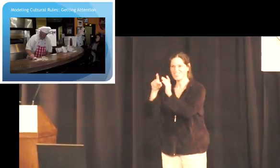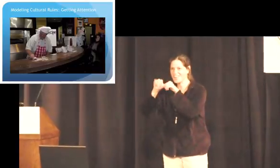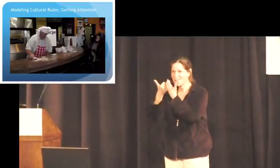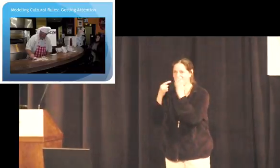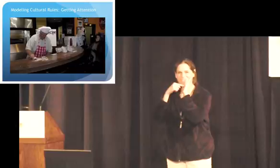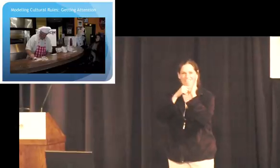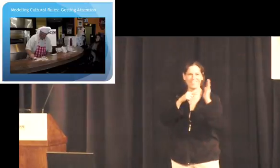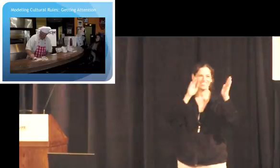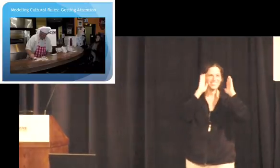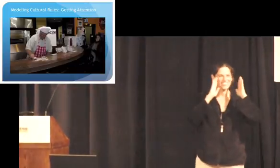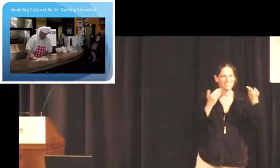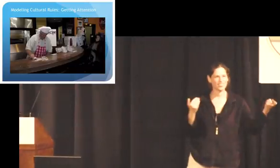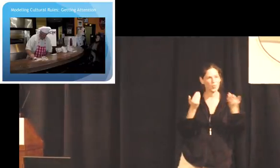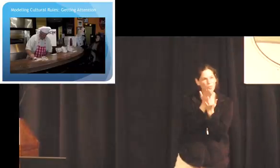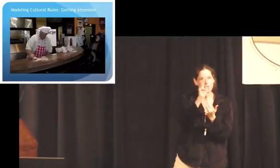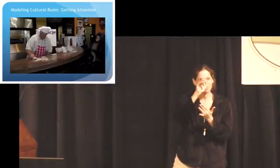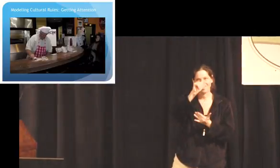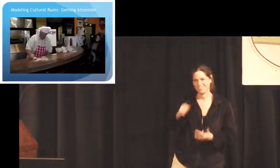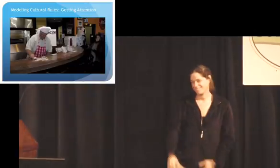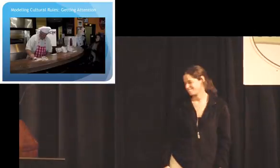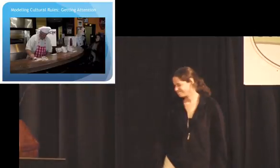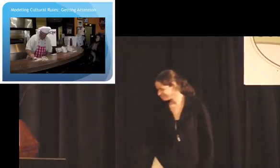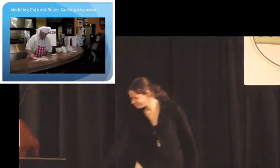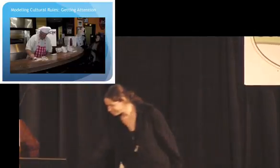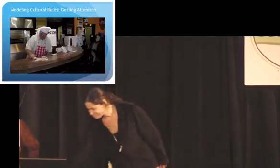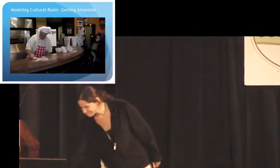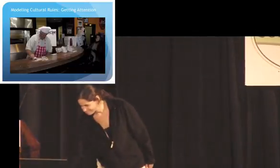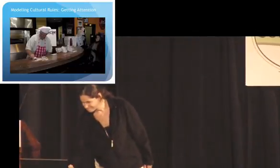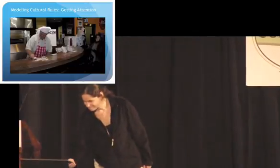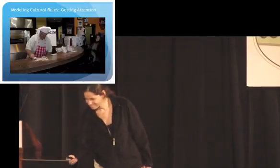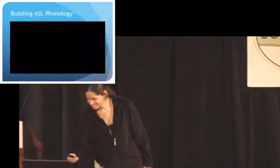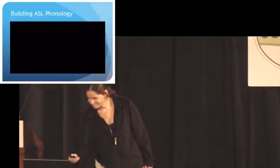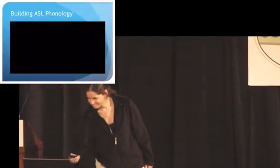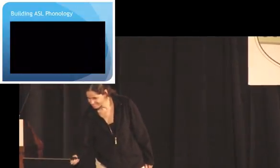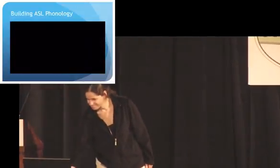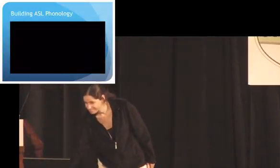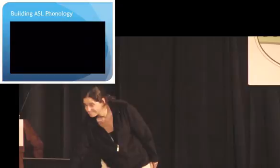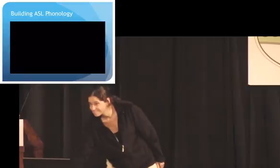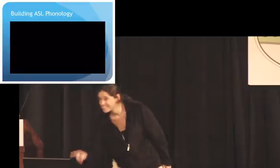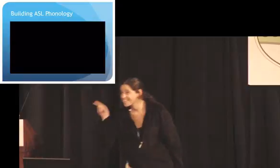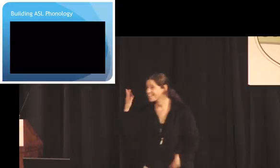so -- it's possible for any of you to show this -- to develop these skills still through media, technology.